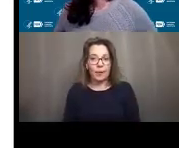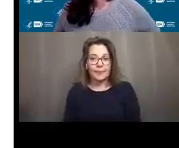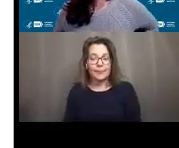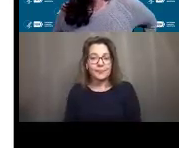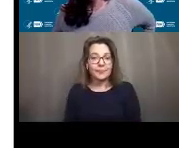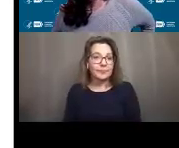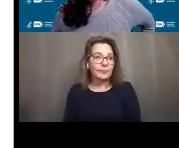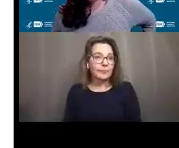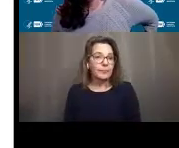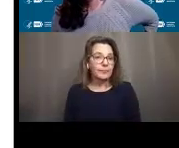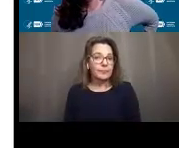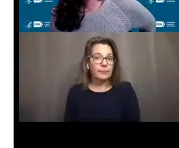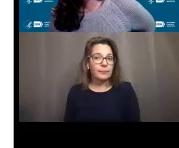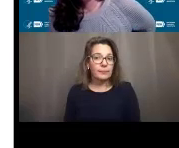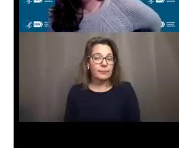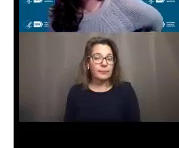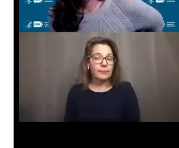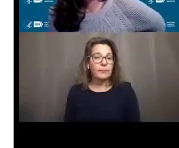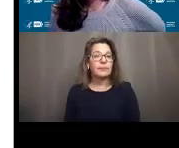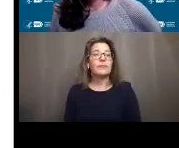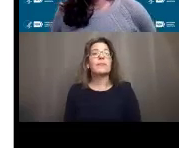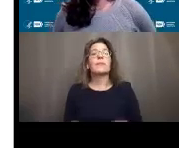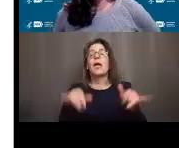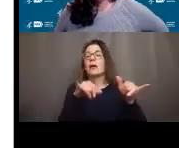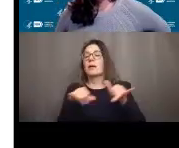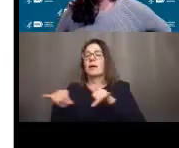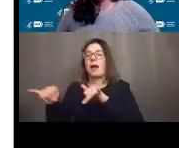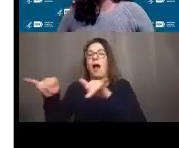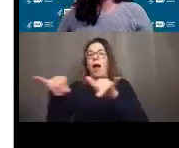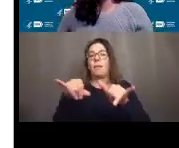that you can contact for applying for a diversity supplement.